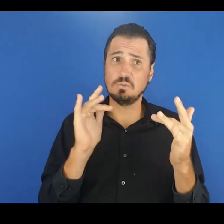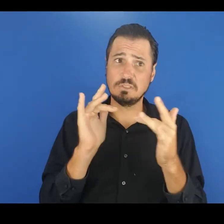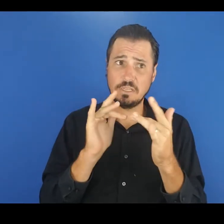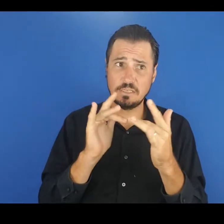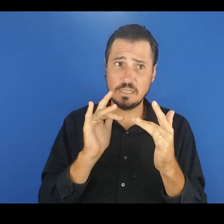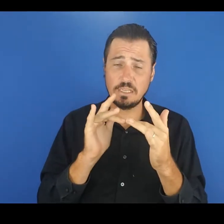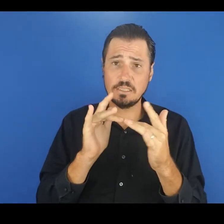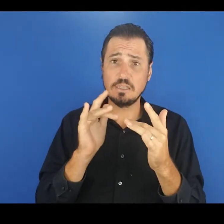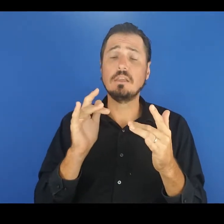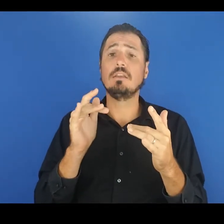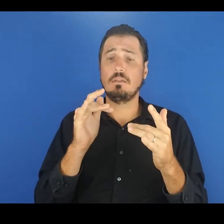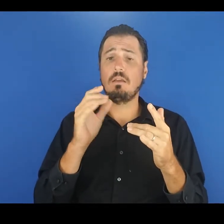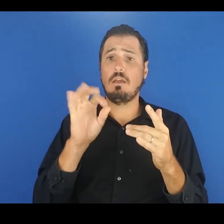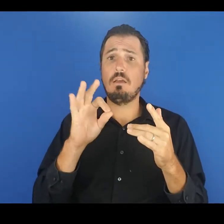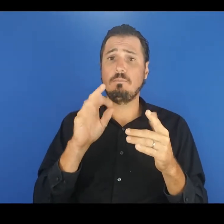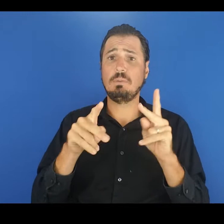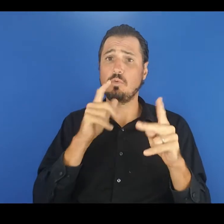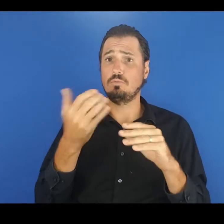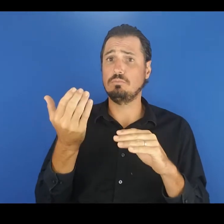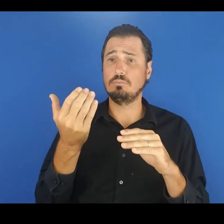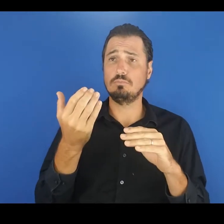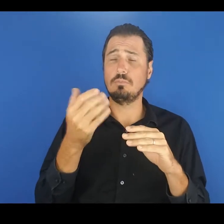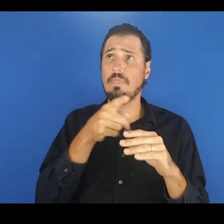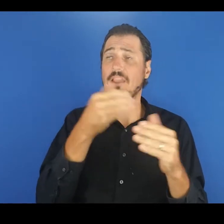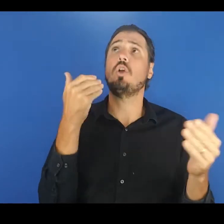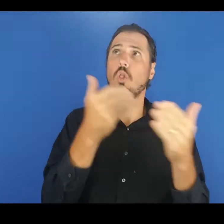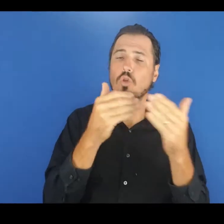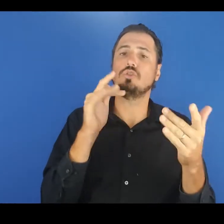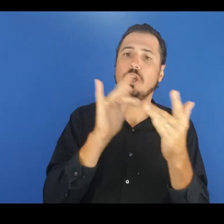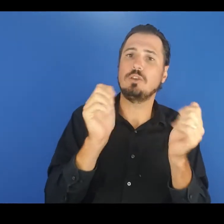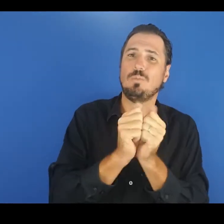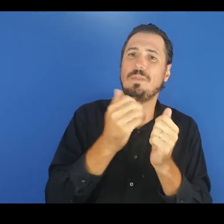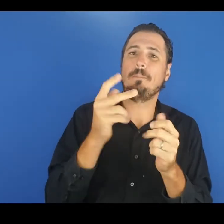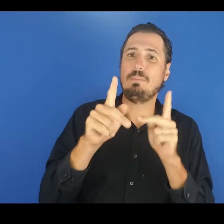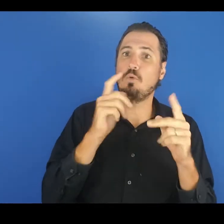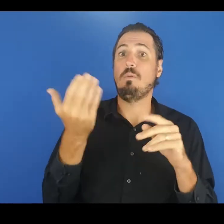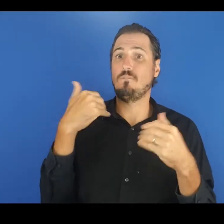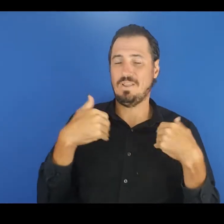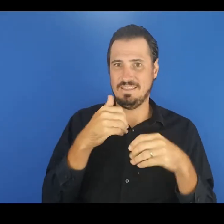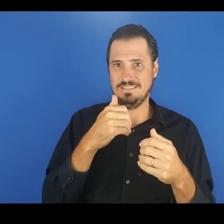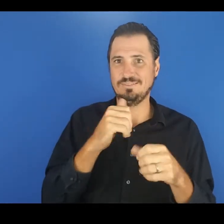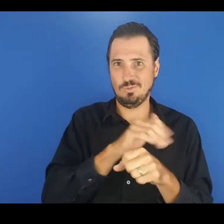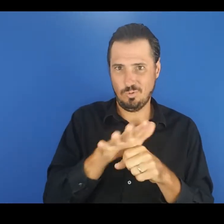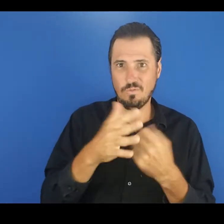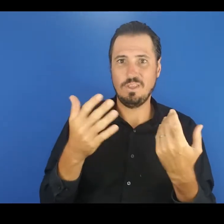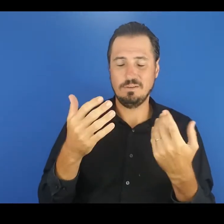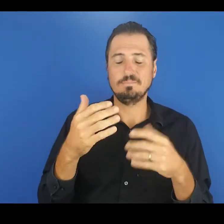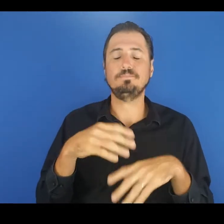close contacts of previously announced cases and the other two cases’ source of infection is unknown